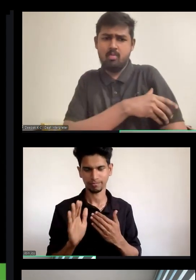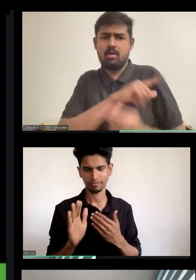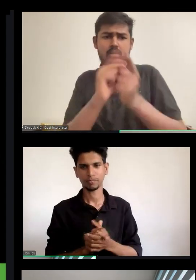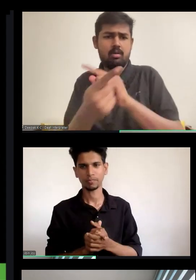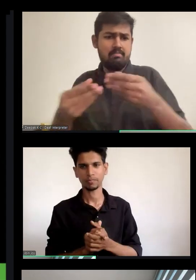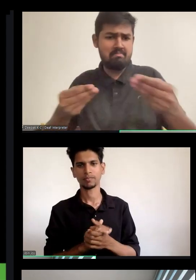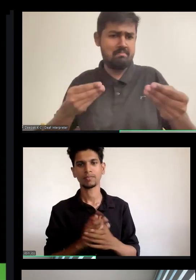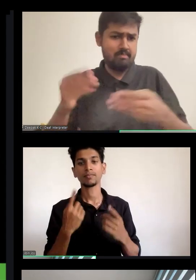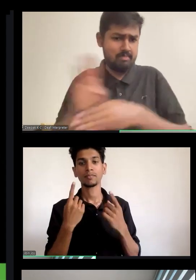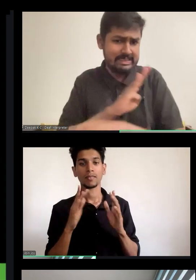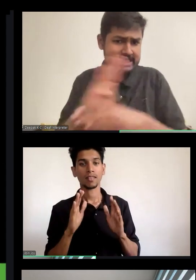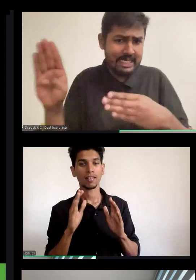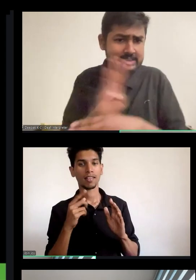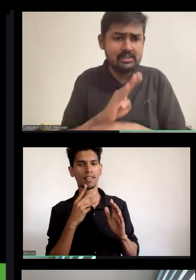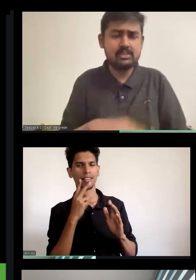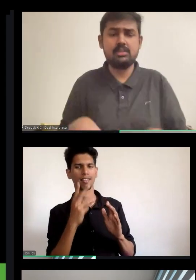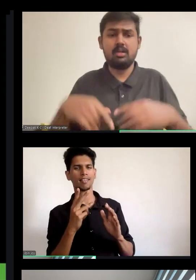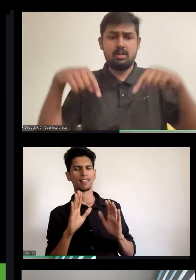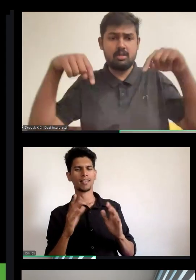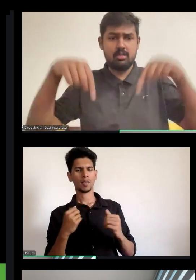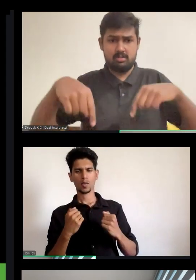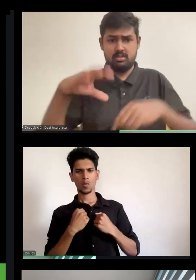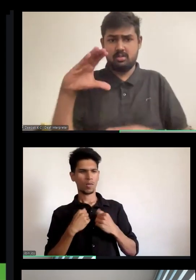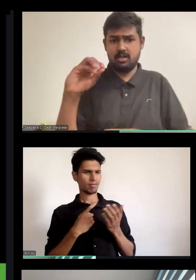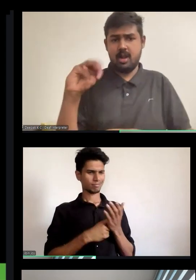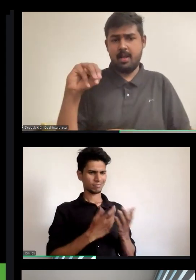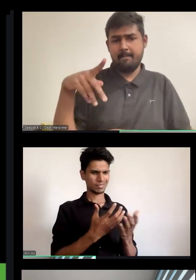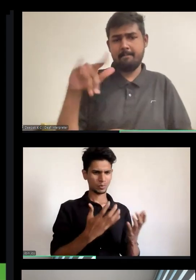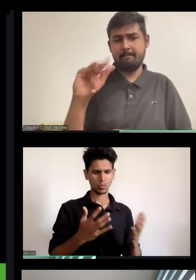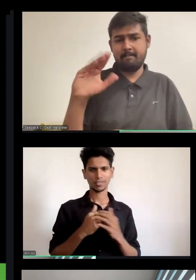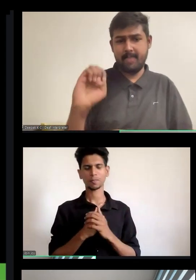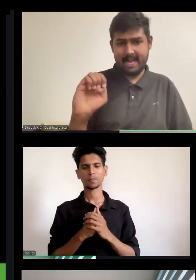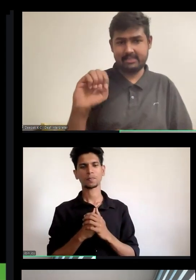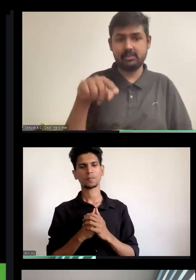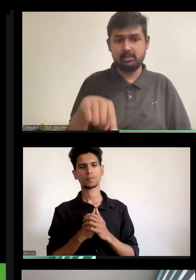When it comes to budget or resources or key procurement decisions, you might not get what you want.